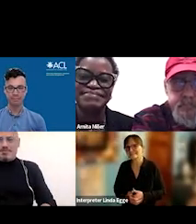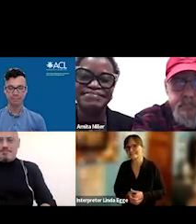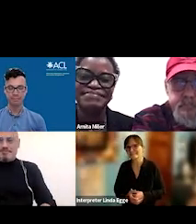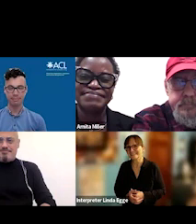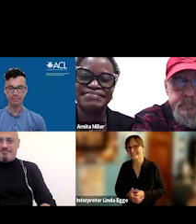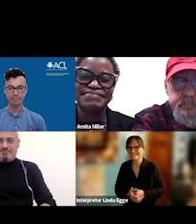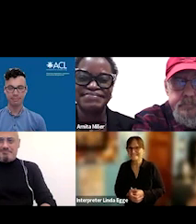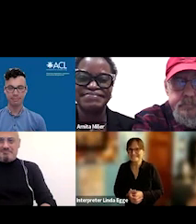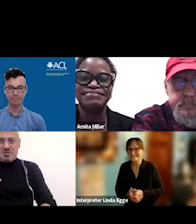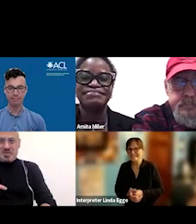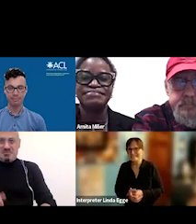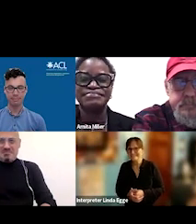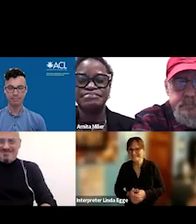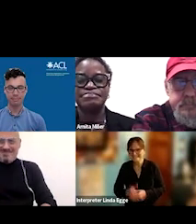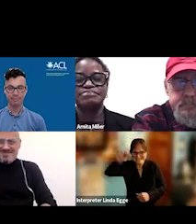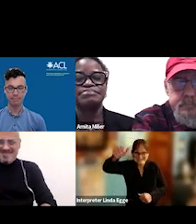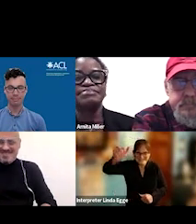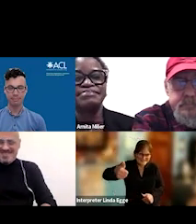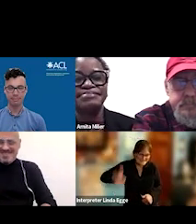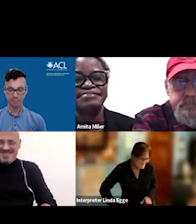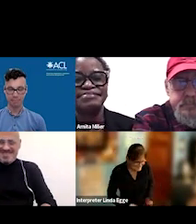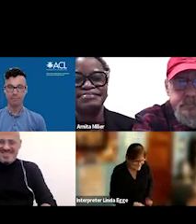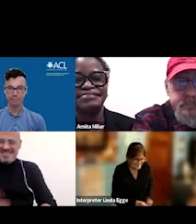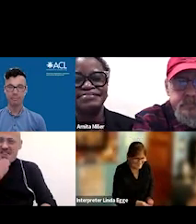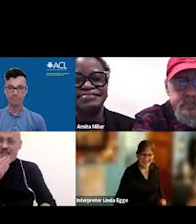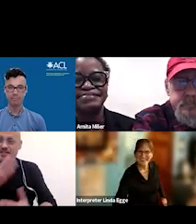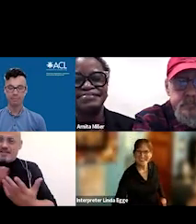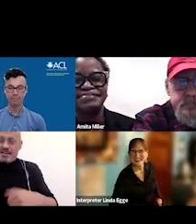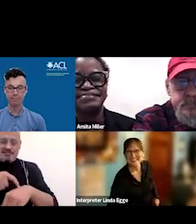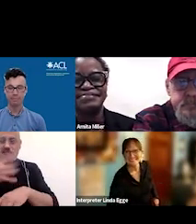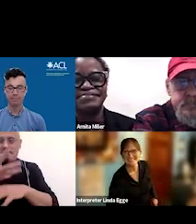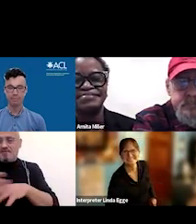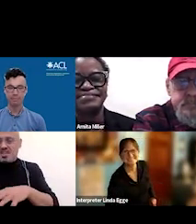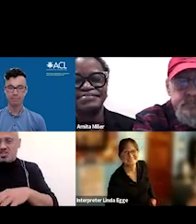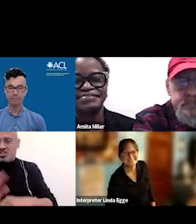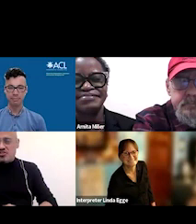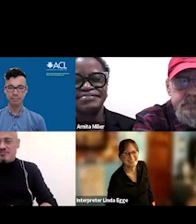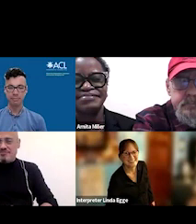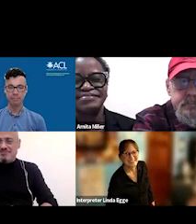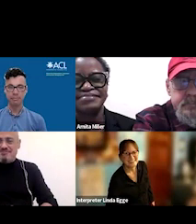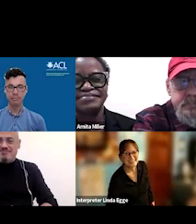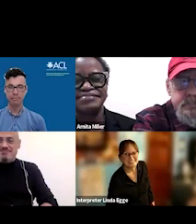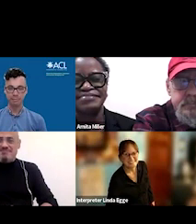Okay, well thanks again, everyone, we are out of time. We hope you,